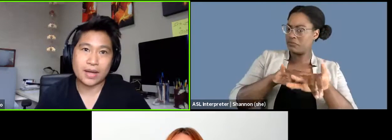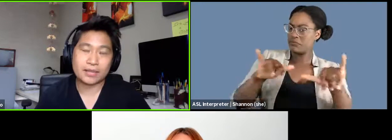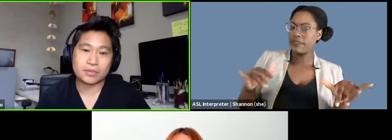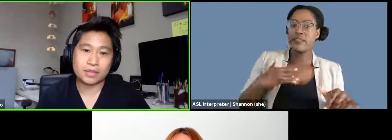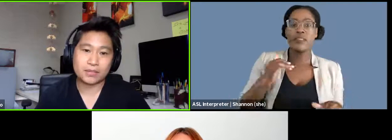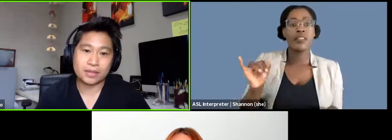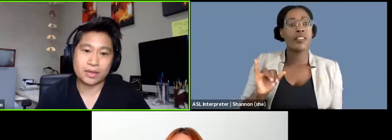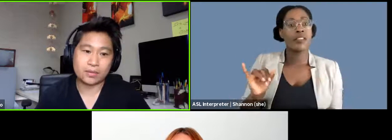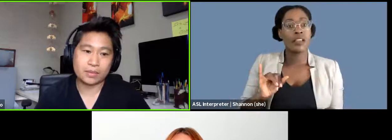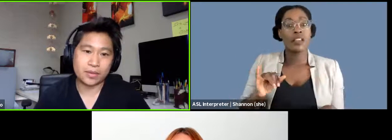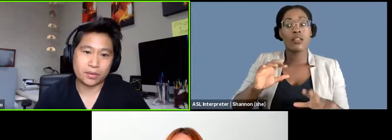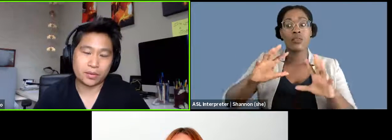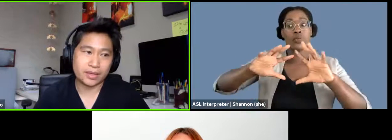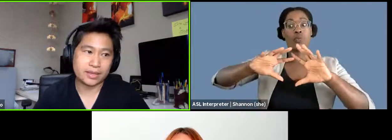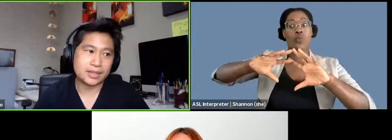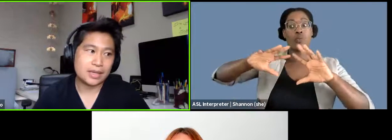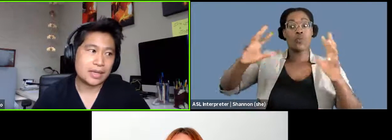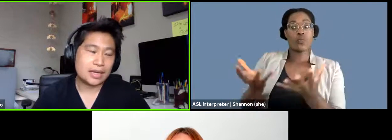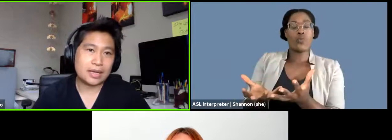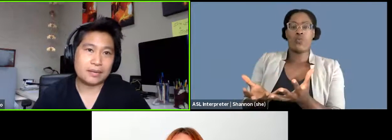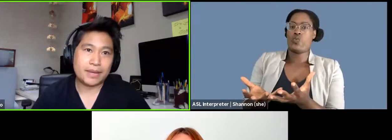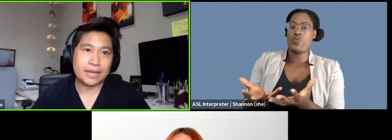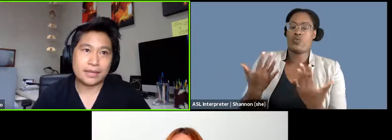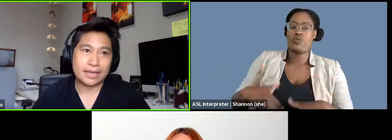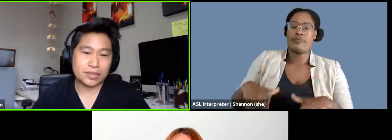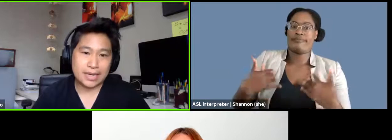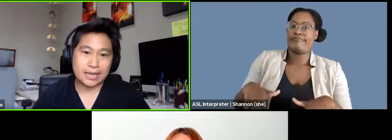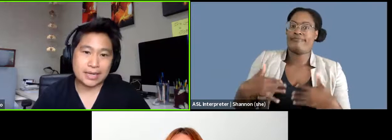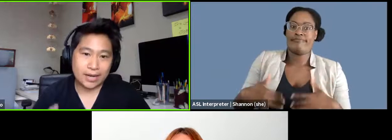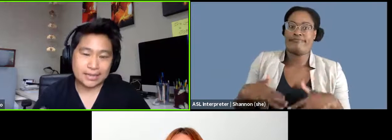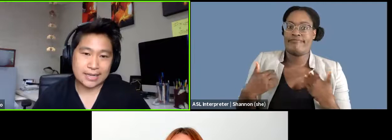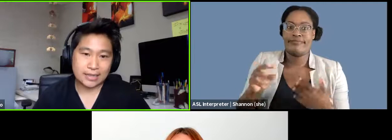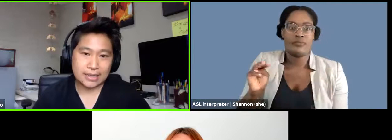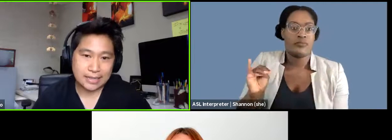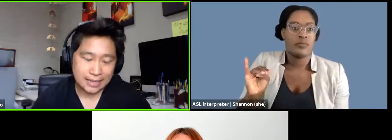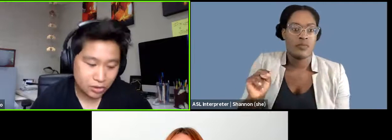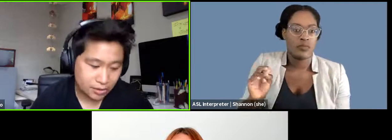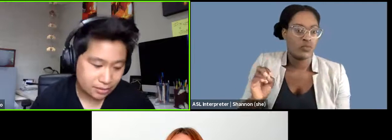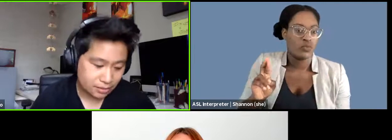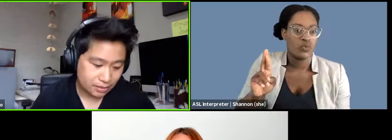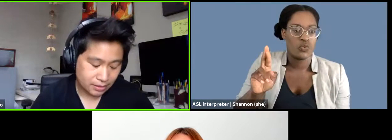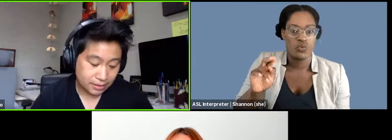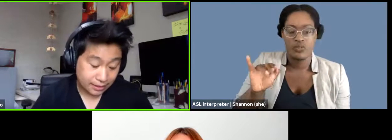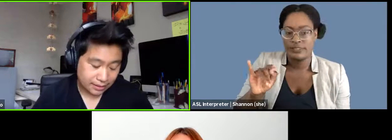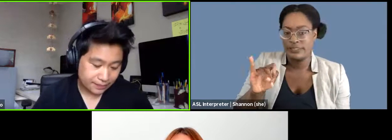violent specifically around minorities and Asian hate and anti-Asian lately.